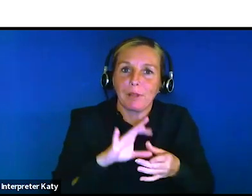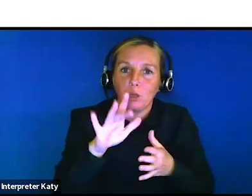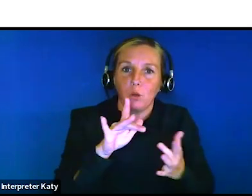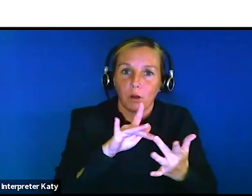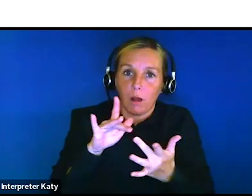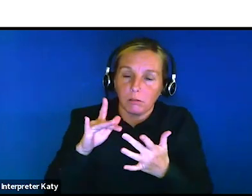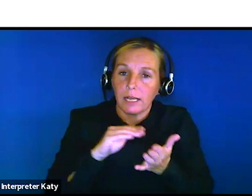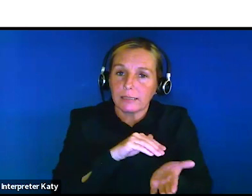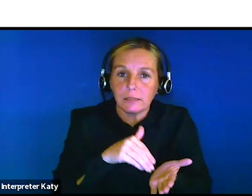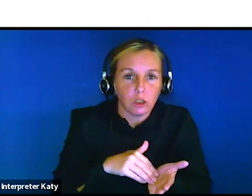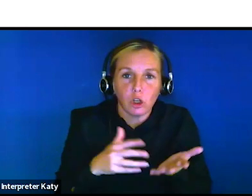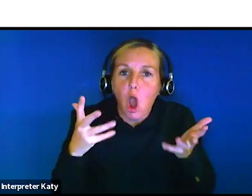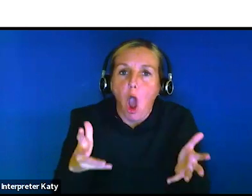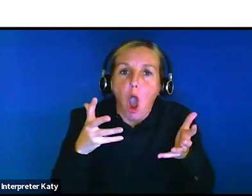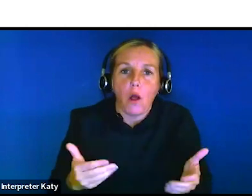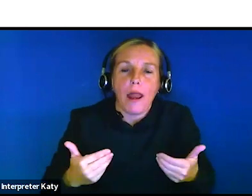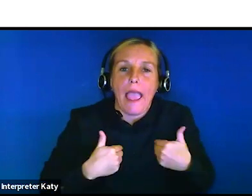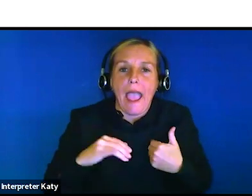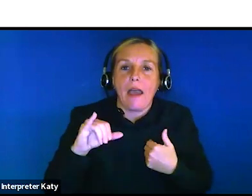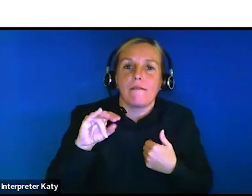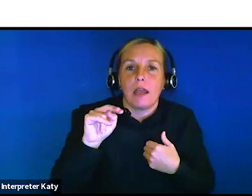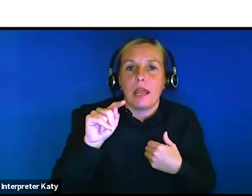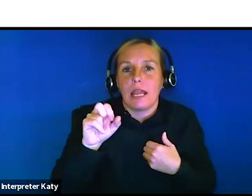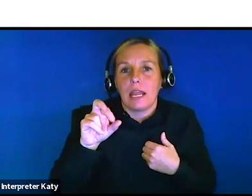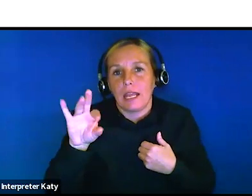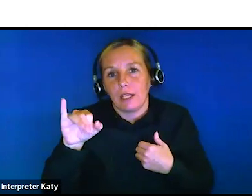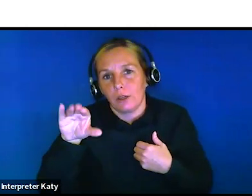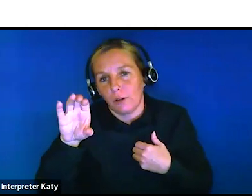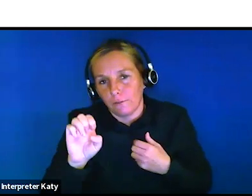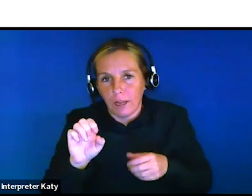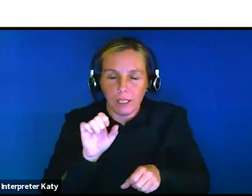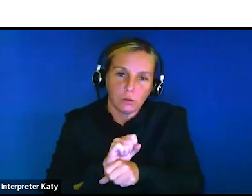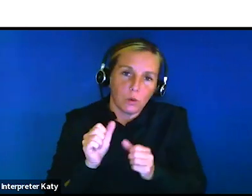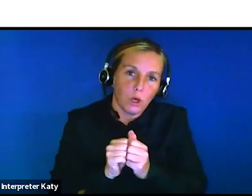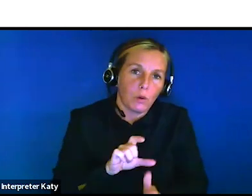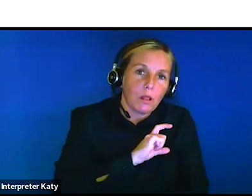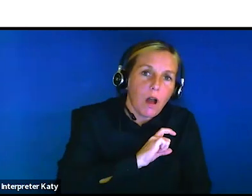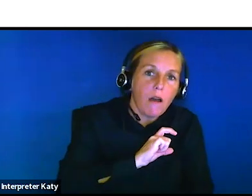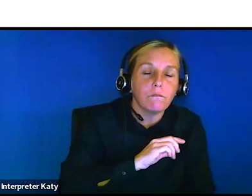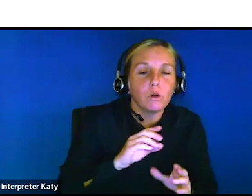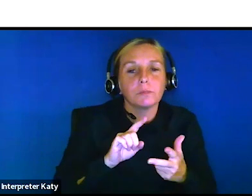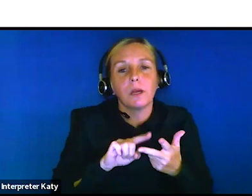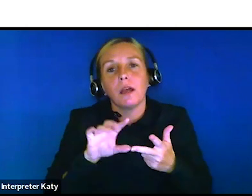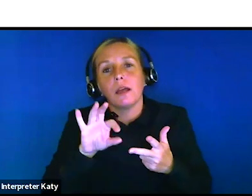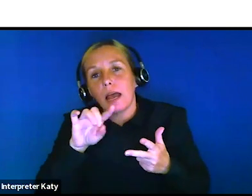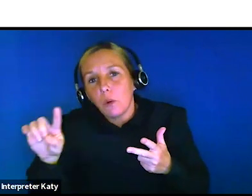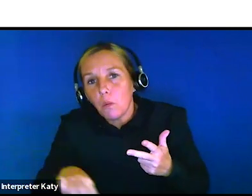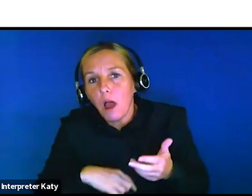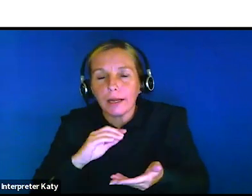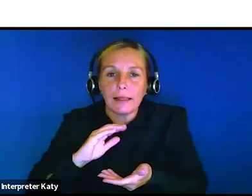You already have interface around working with law enforcement in 911 collaborations.